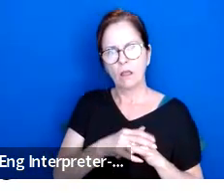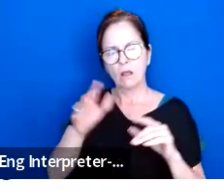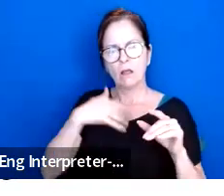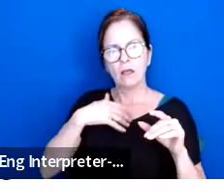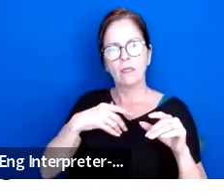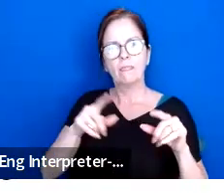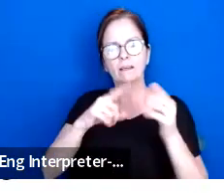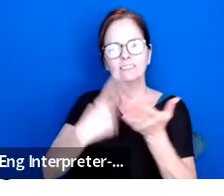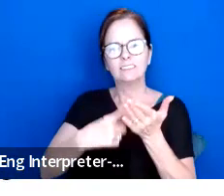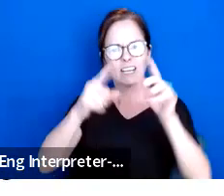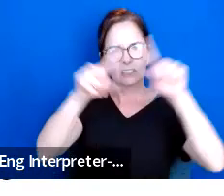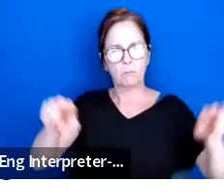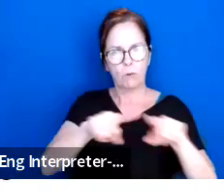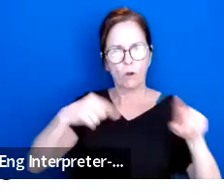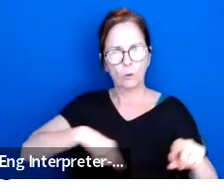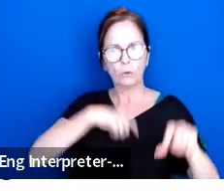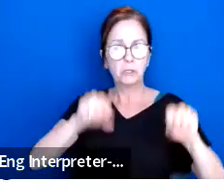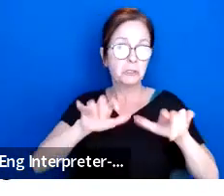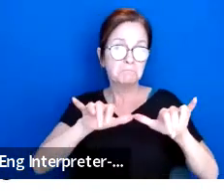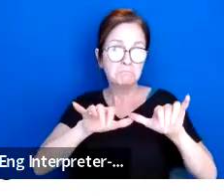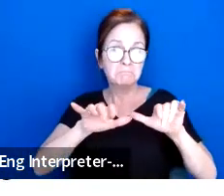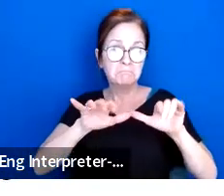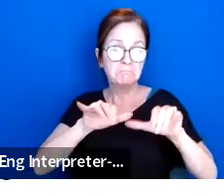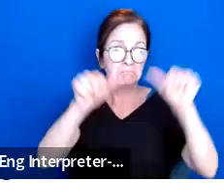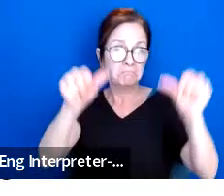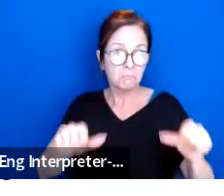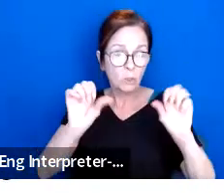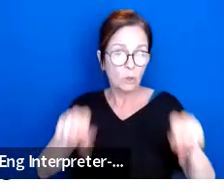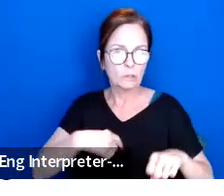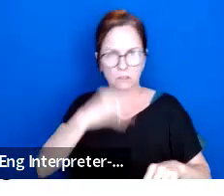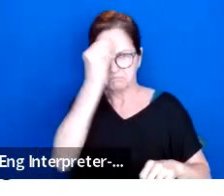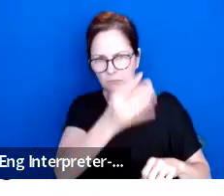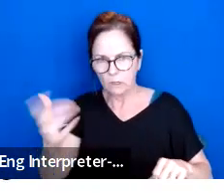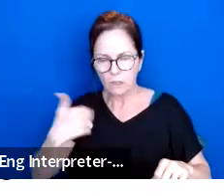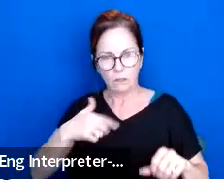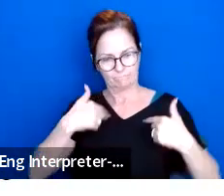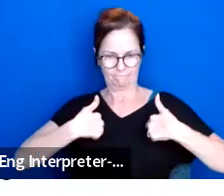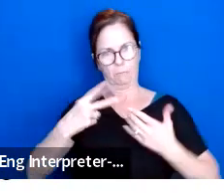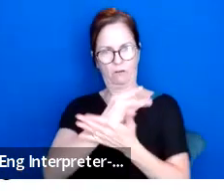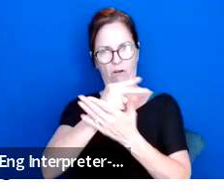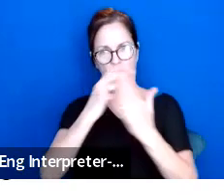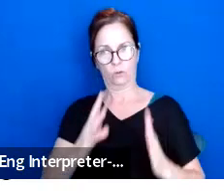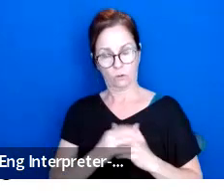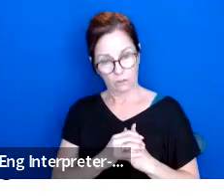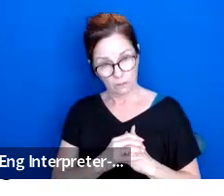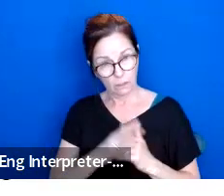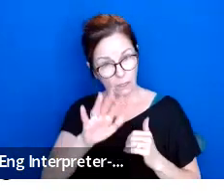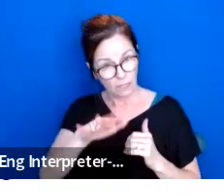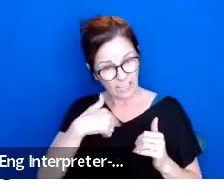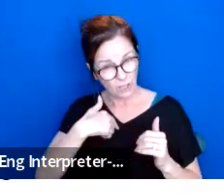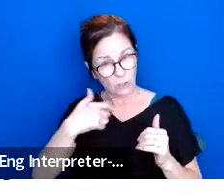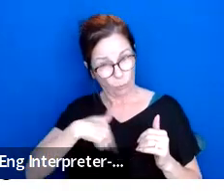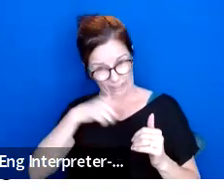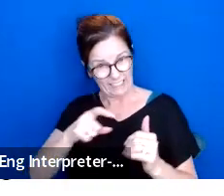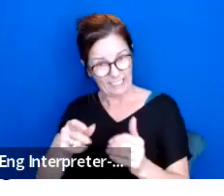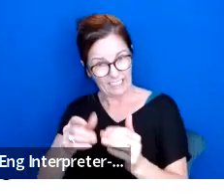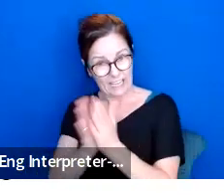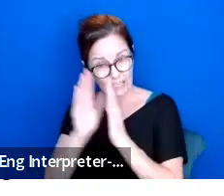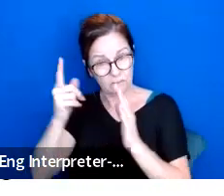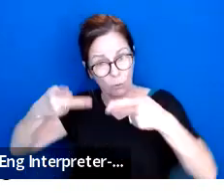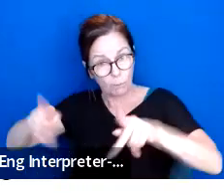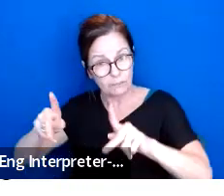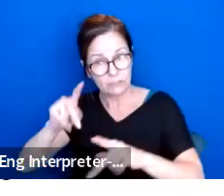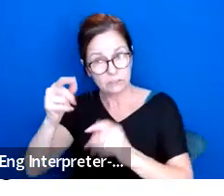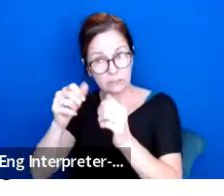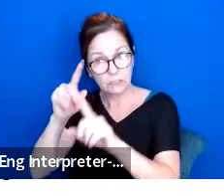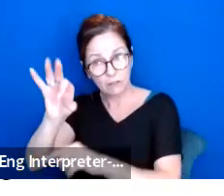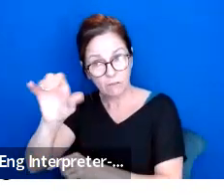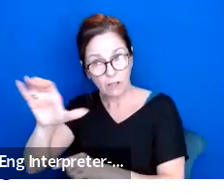For example, just to say. Hey, this is the reviewer. Is that something that we need to take commission from the faculty before to say, hey, is it okay for me to go ahead and post on your discussion?